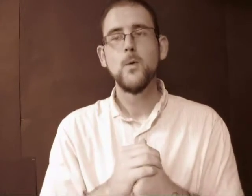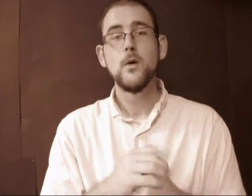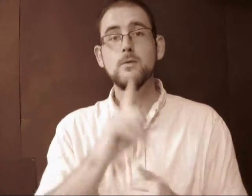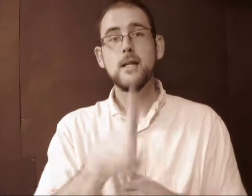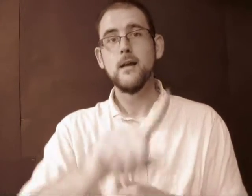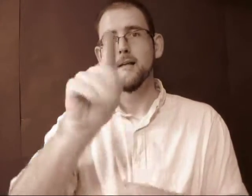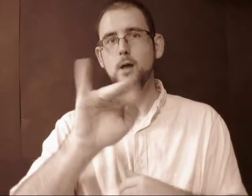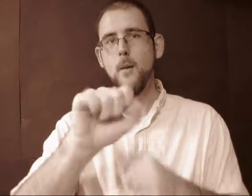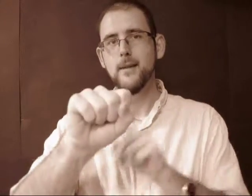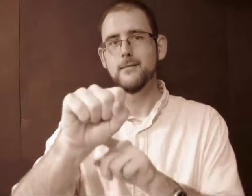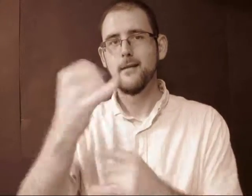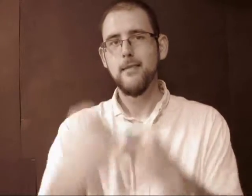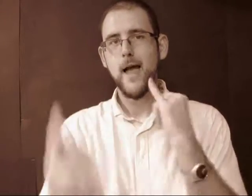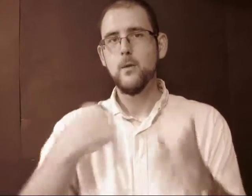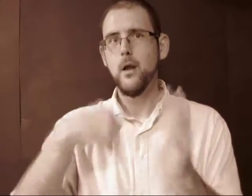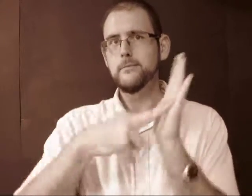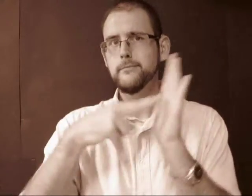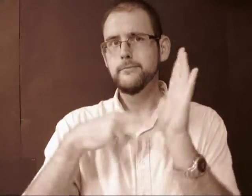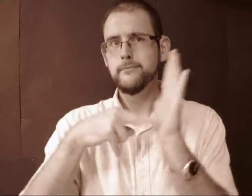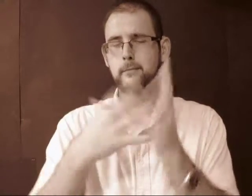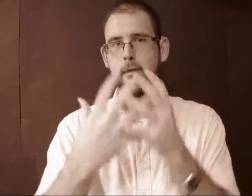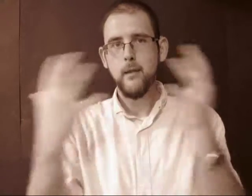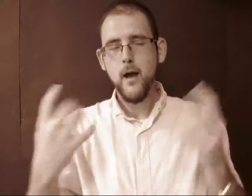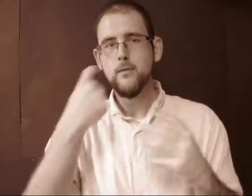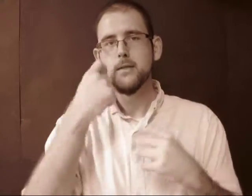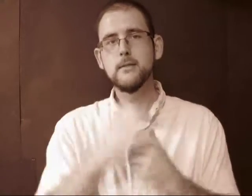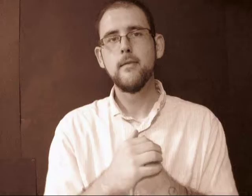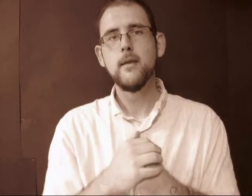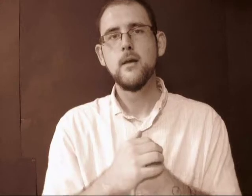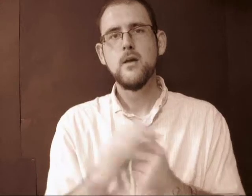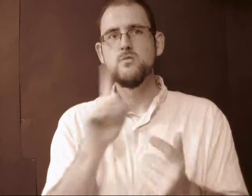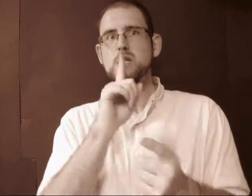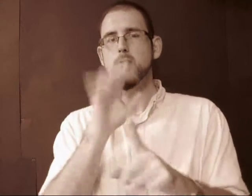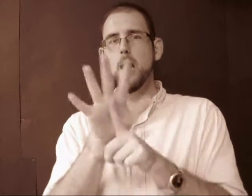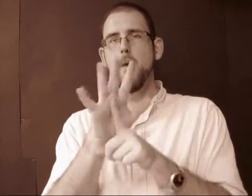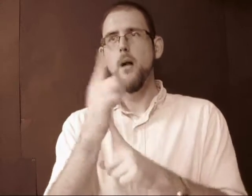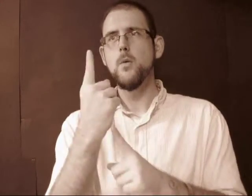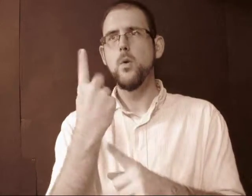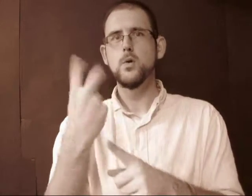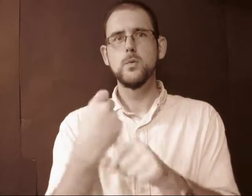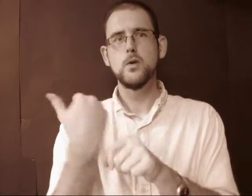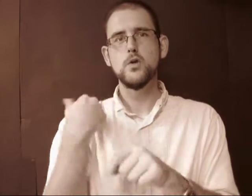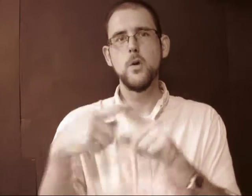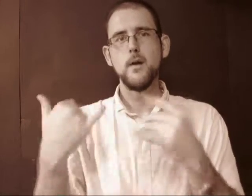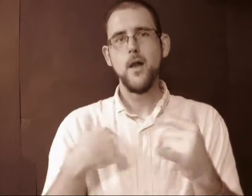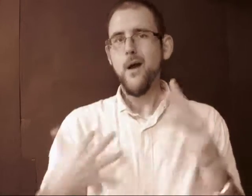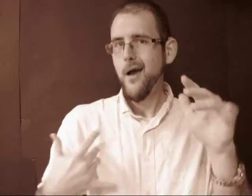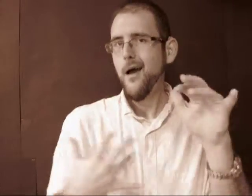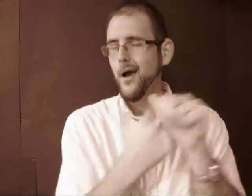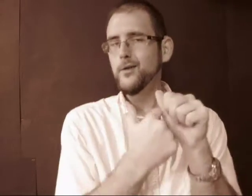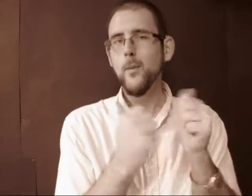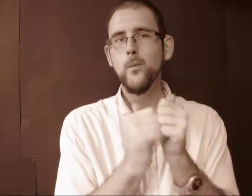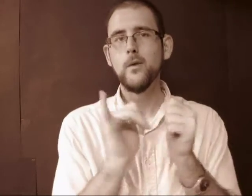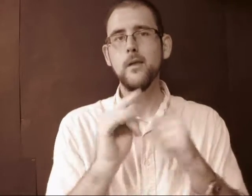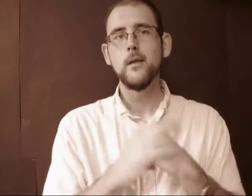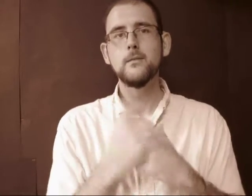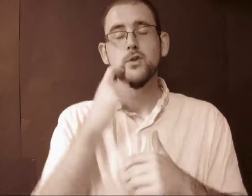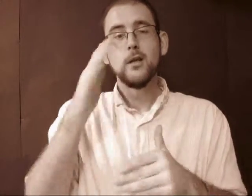I've been reading a lot lately about that last one, zombies. They were popular a couple years ago, but I'm now catching up with it.